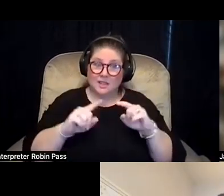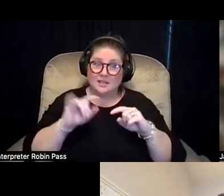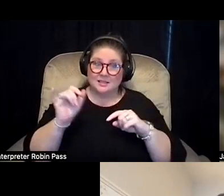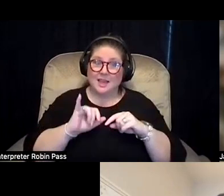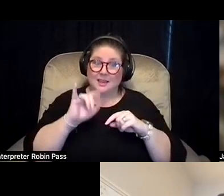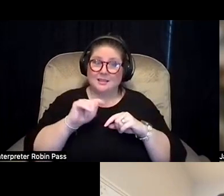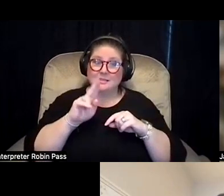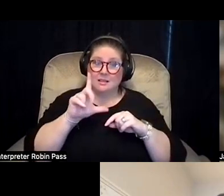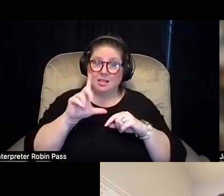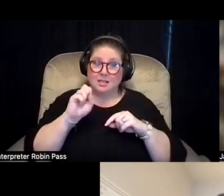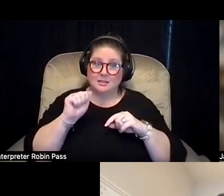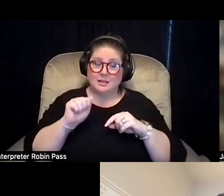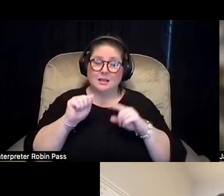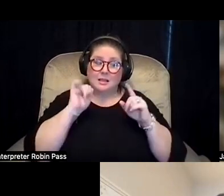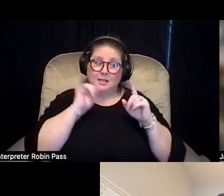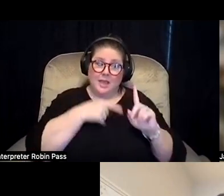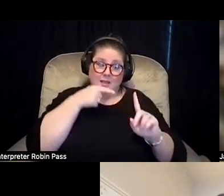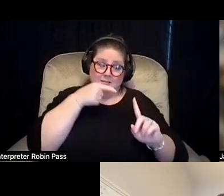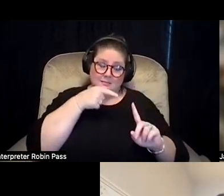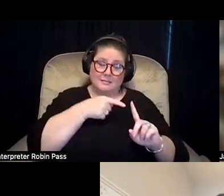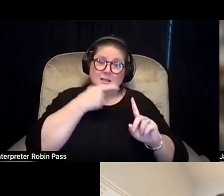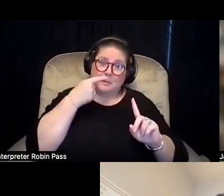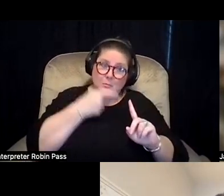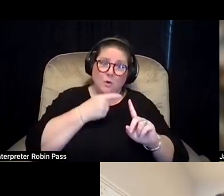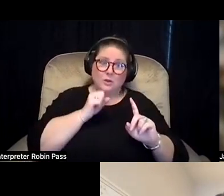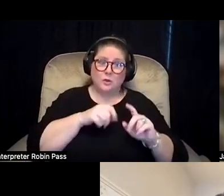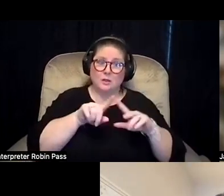that you can start with to see similarities in other communities and inspire people to do